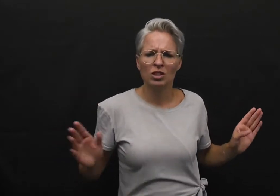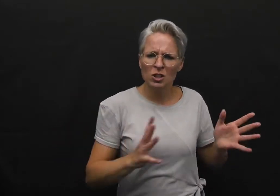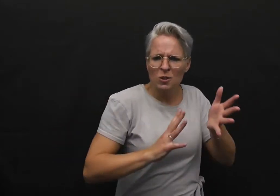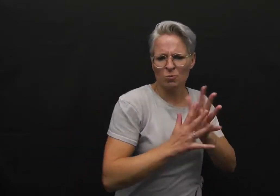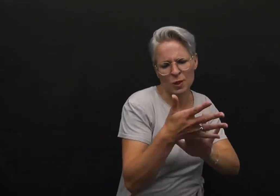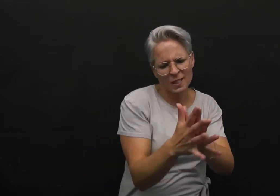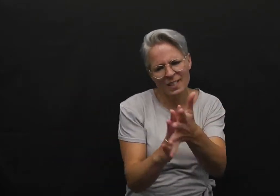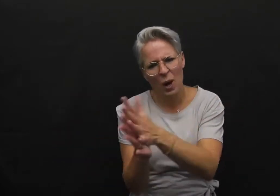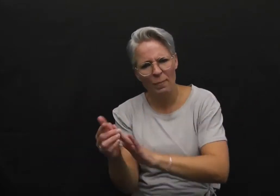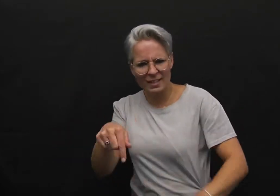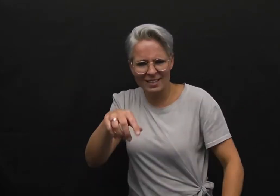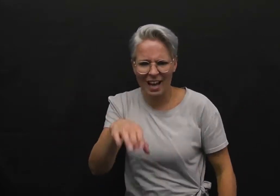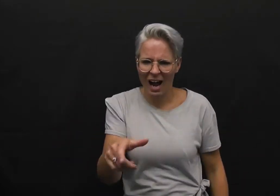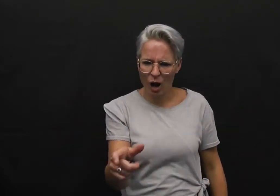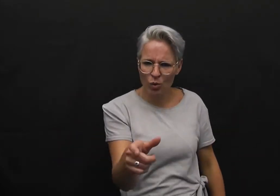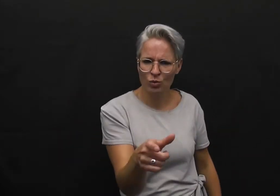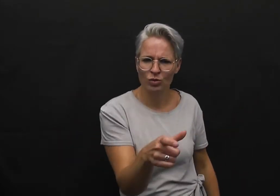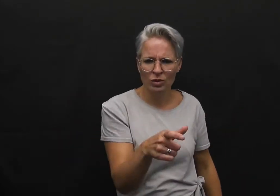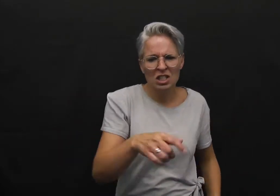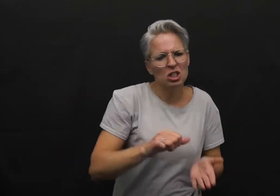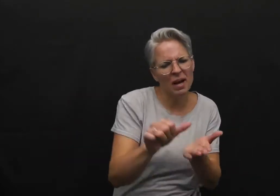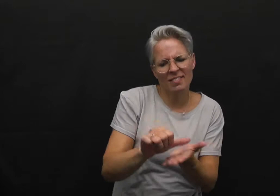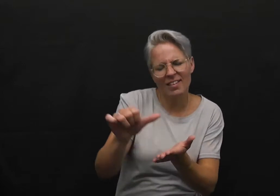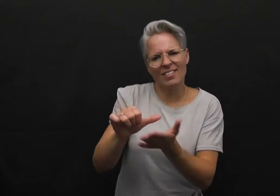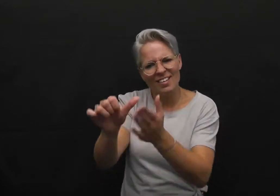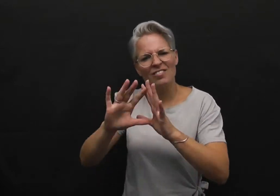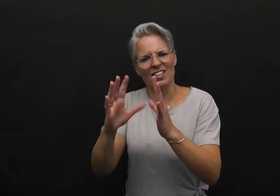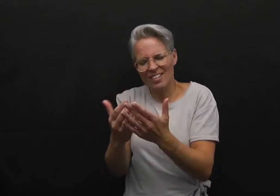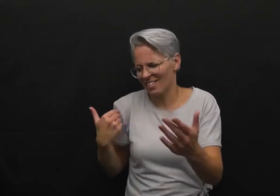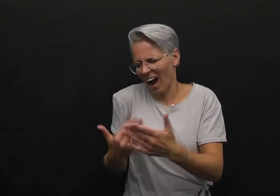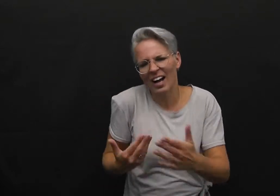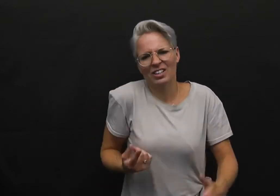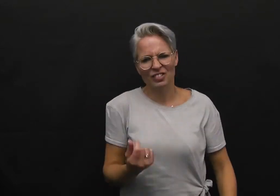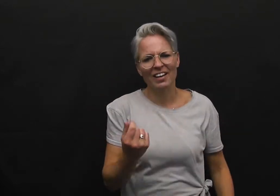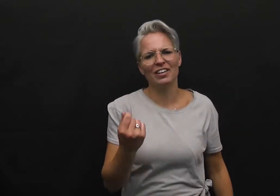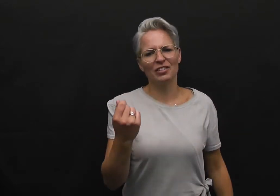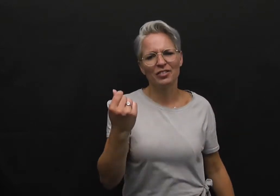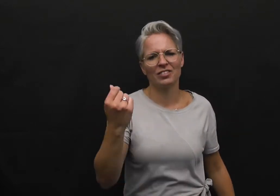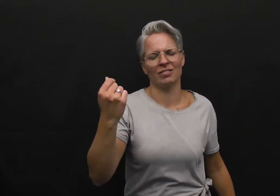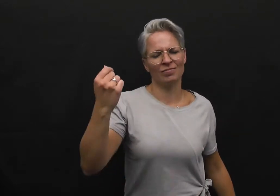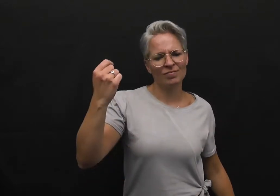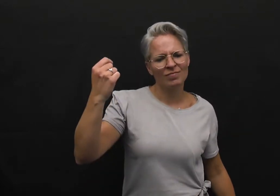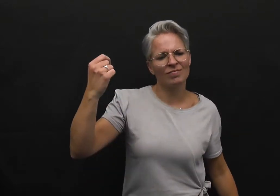Burnin' up this town Spendin' everythin' I've saved